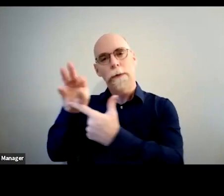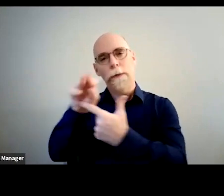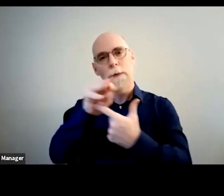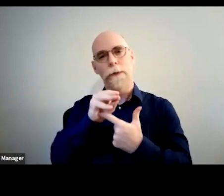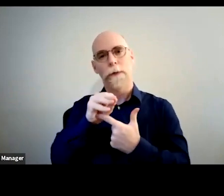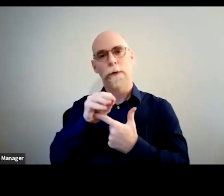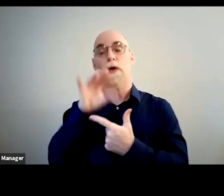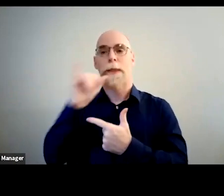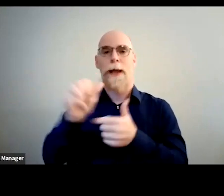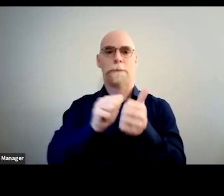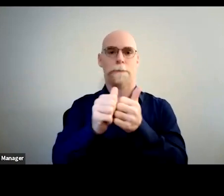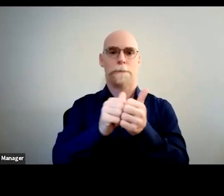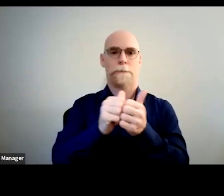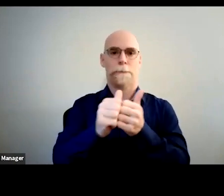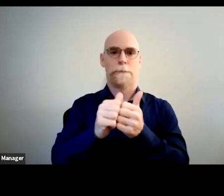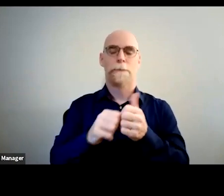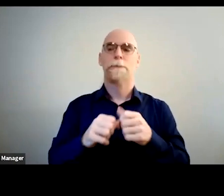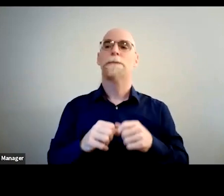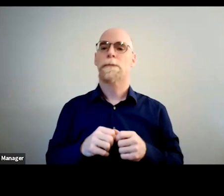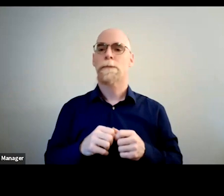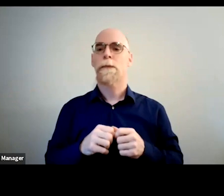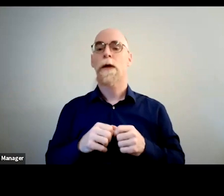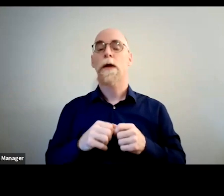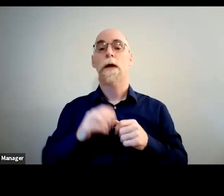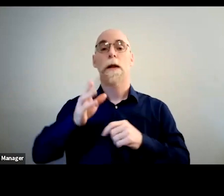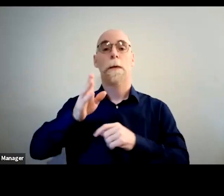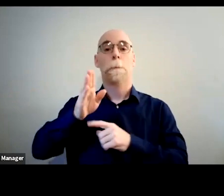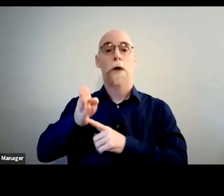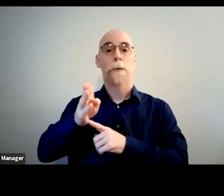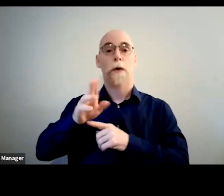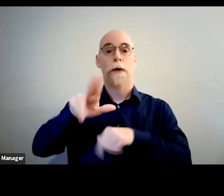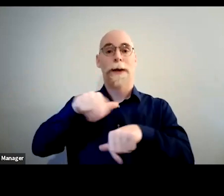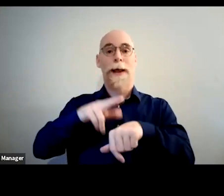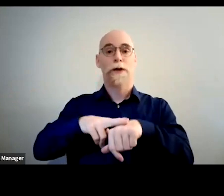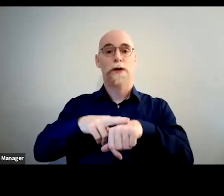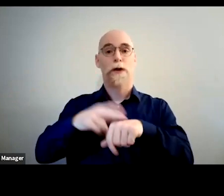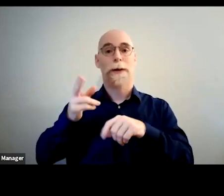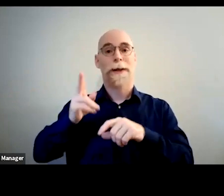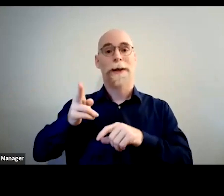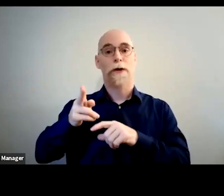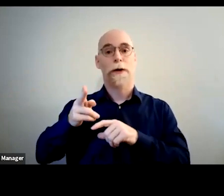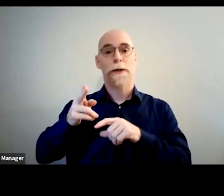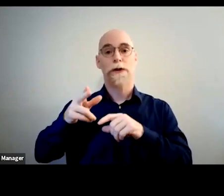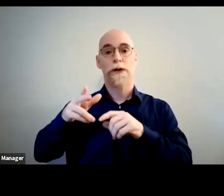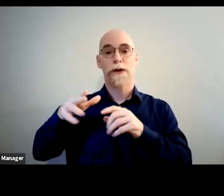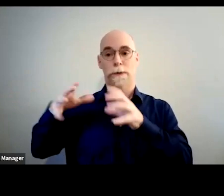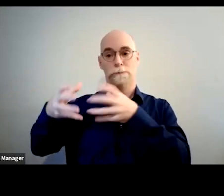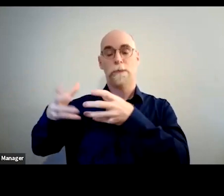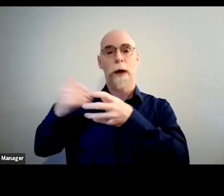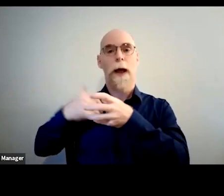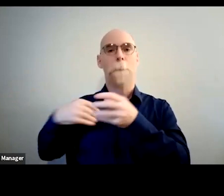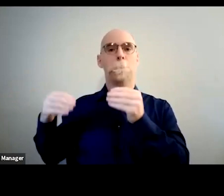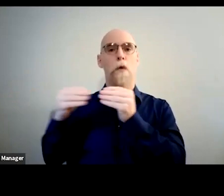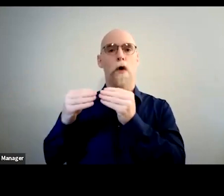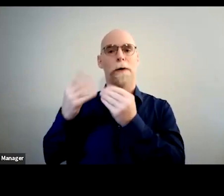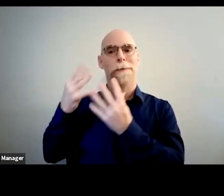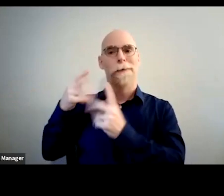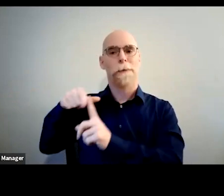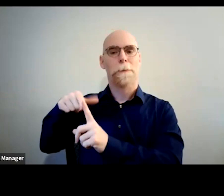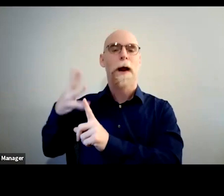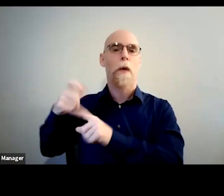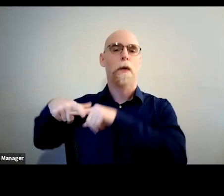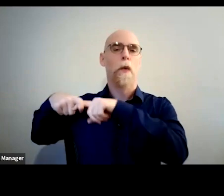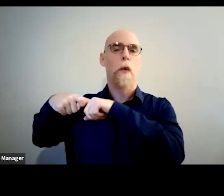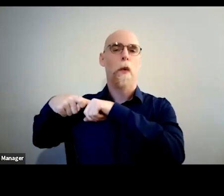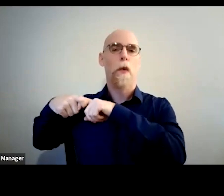National Heritage area. I would like to introduce our speakers for the day. I'll let them talk a